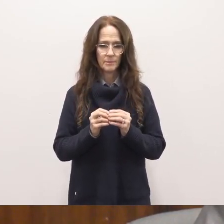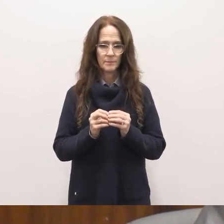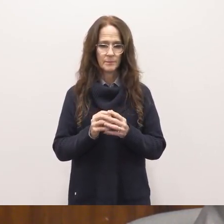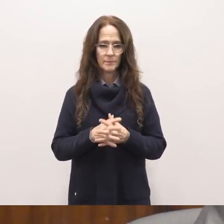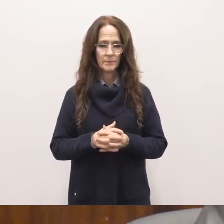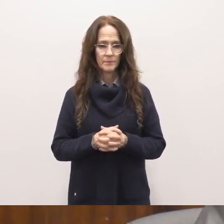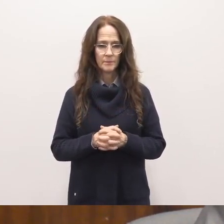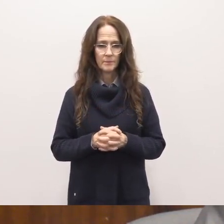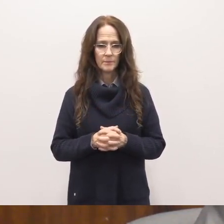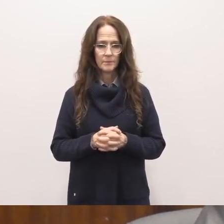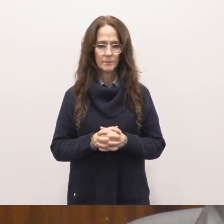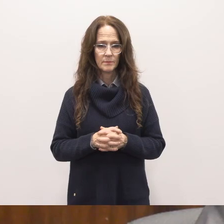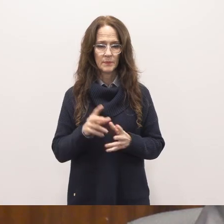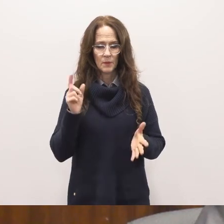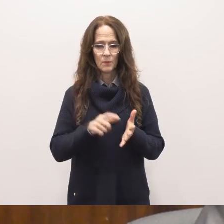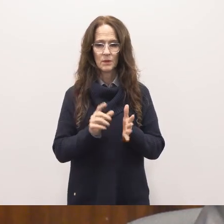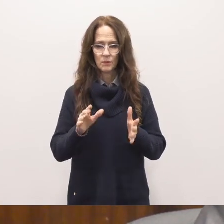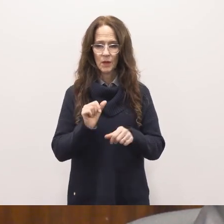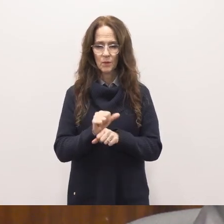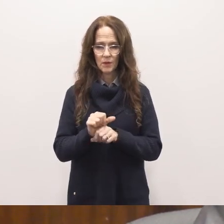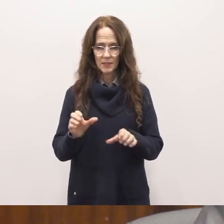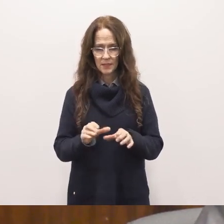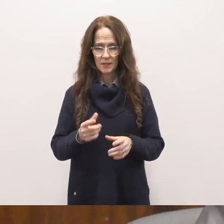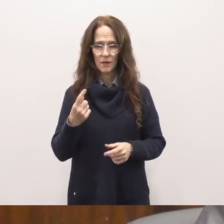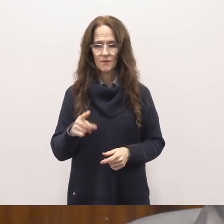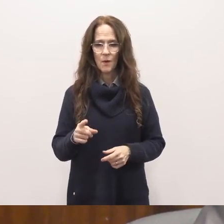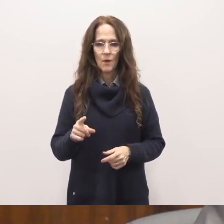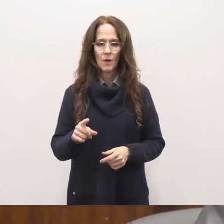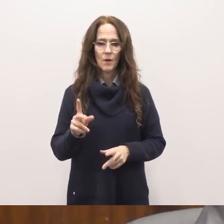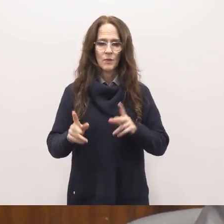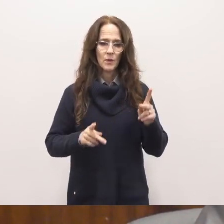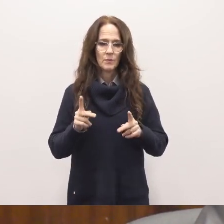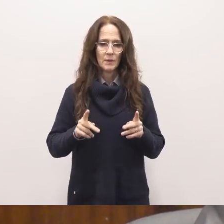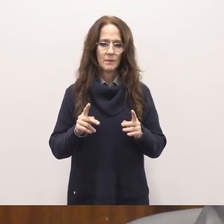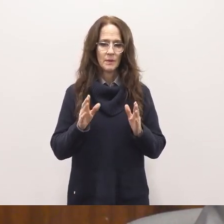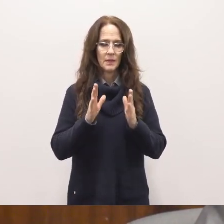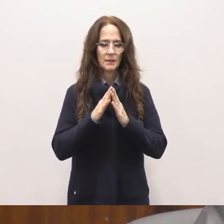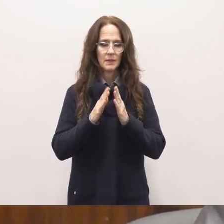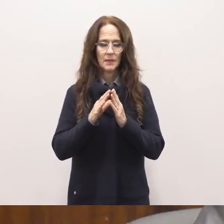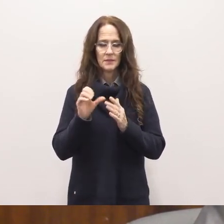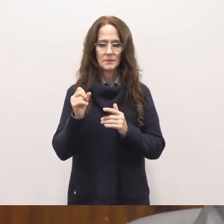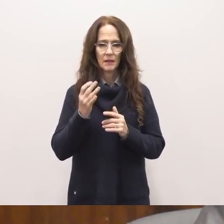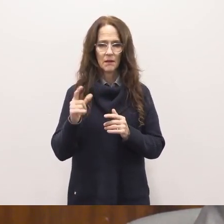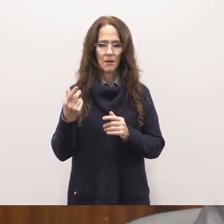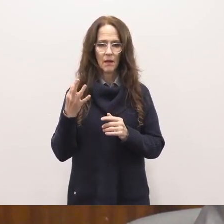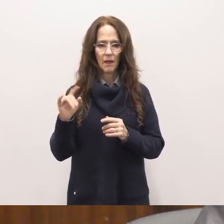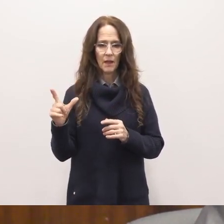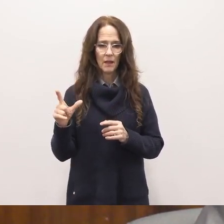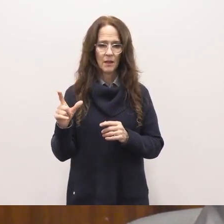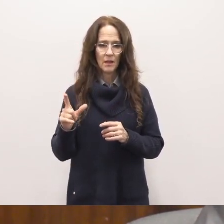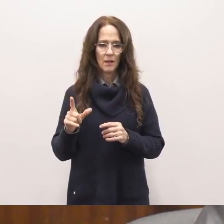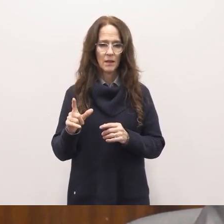just recognizing all the great work that he did for those residents in the City of Signal Hill, but also the legacy he's leaving for his family.